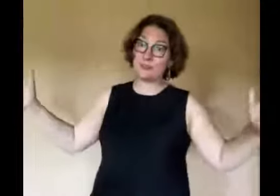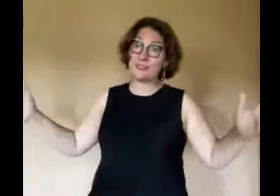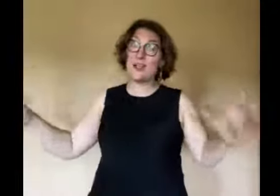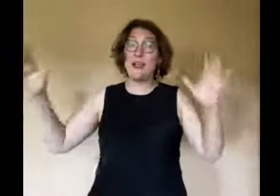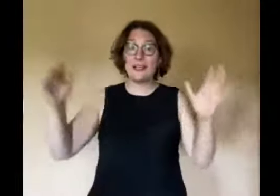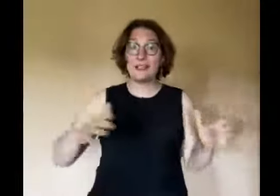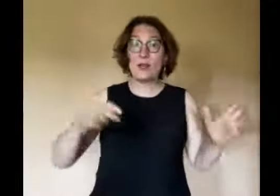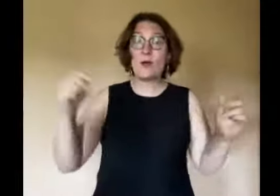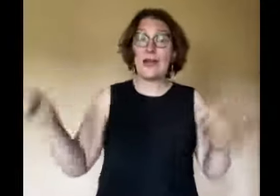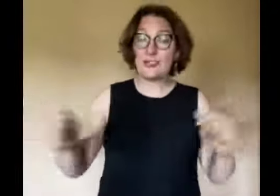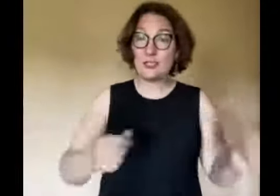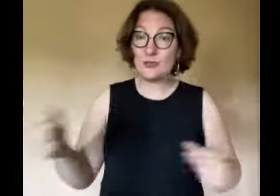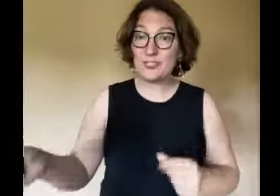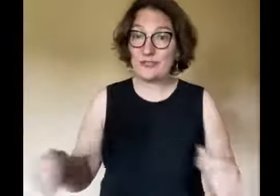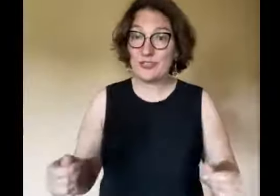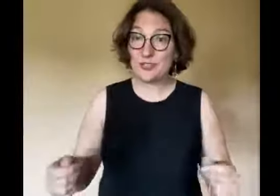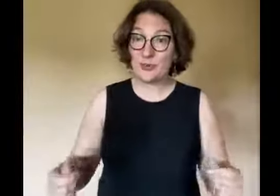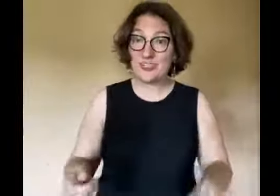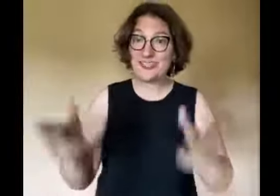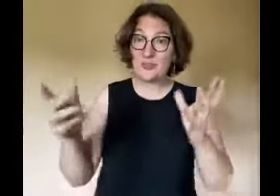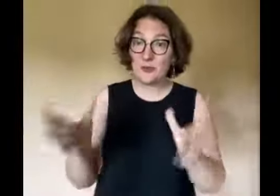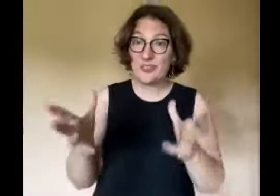misses them, gets to catch them in the replays, they will be there for you forever, you will